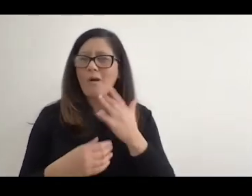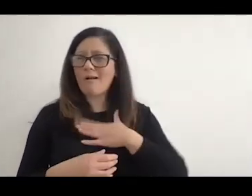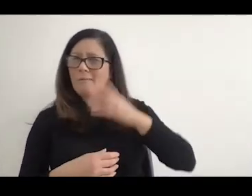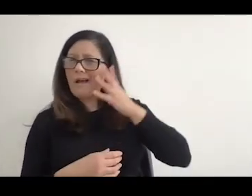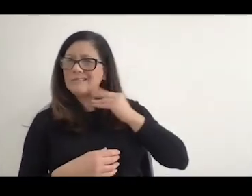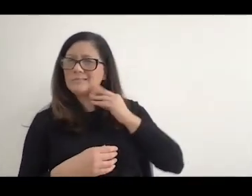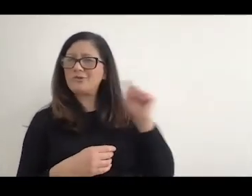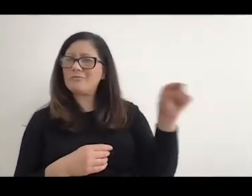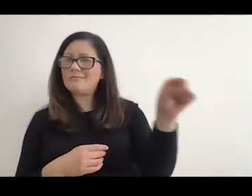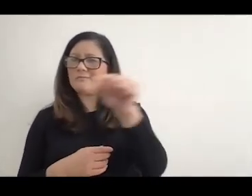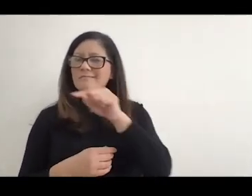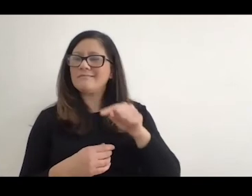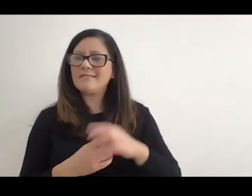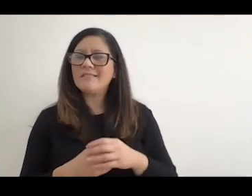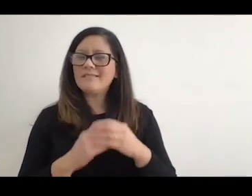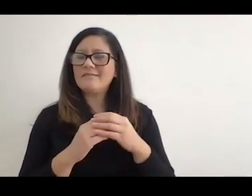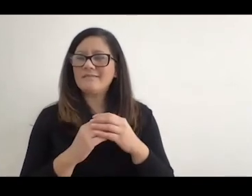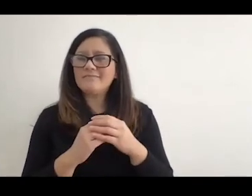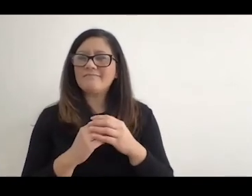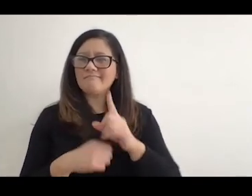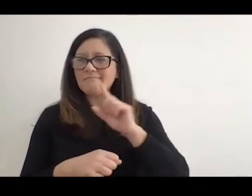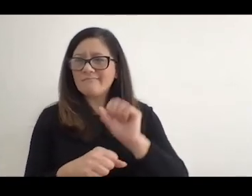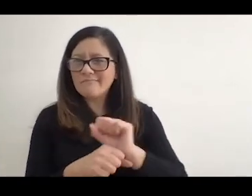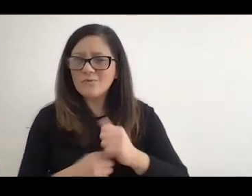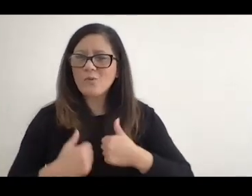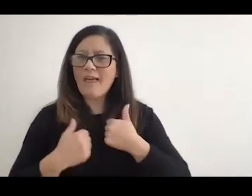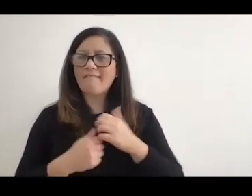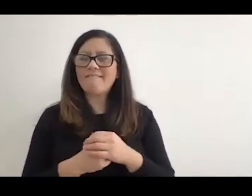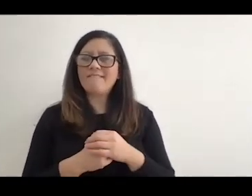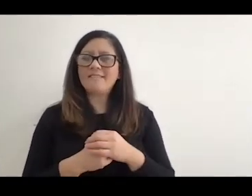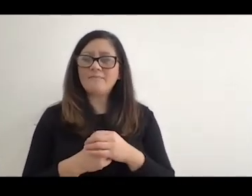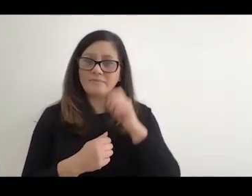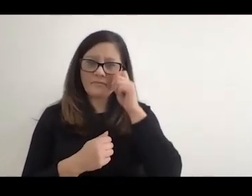Those were the pronouns of the people that were actually part of that anecdote,